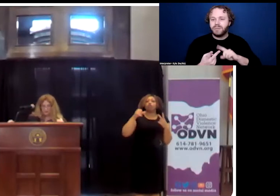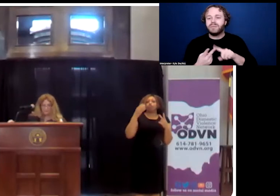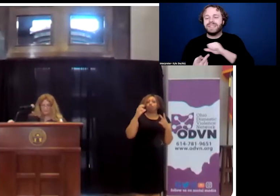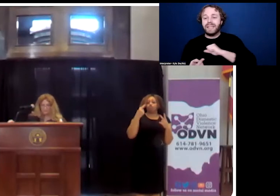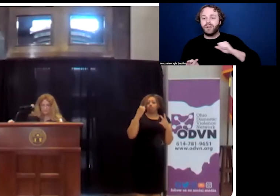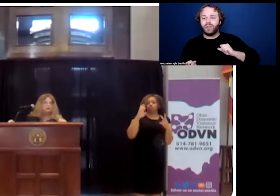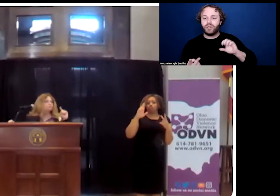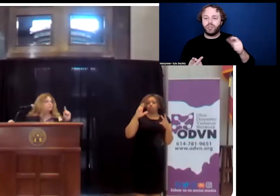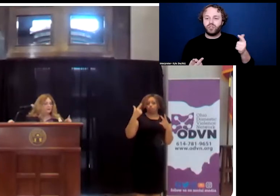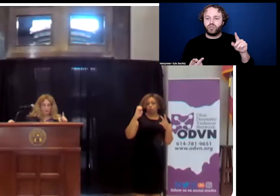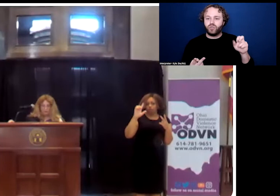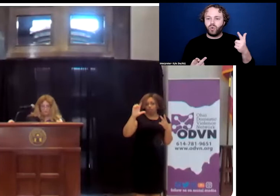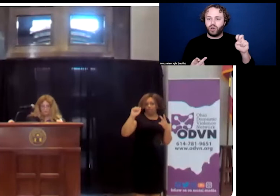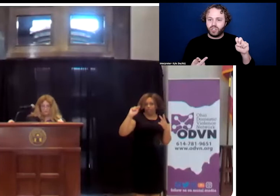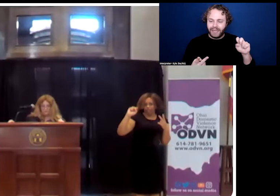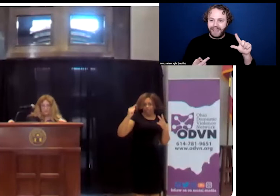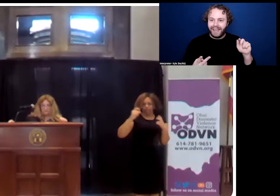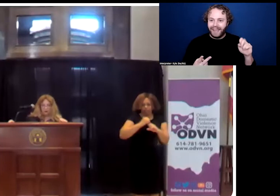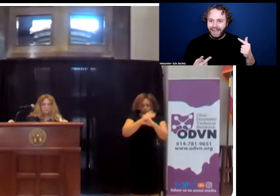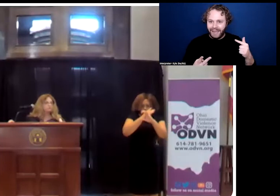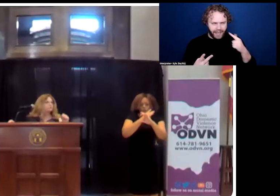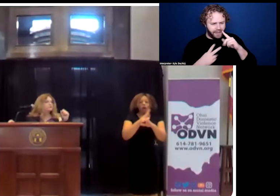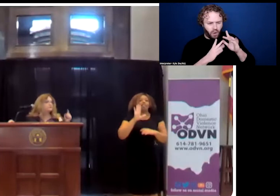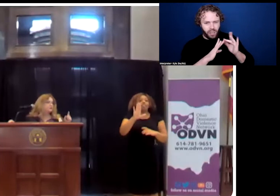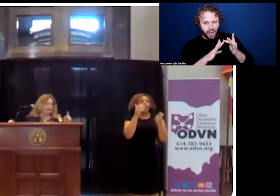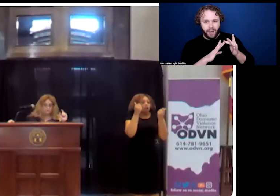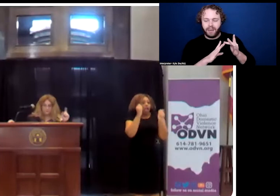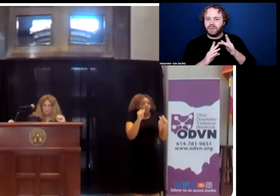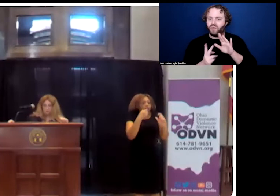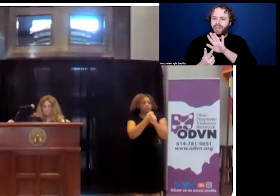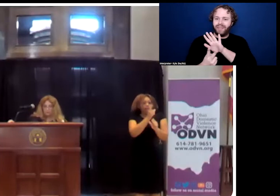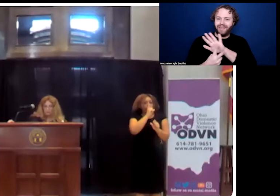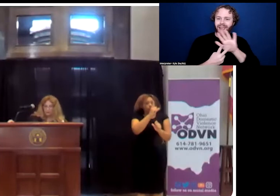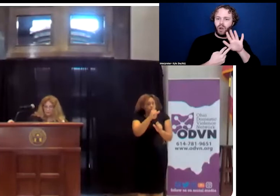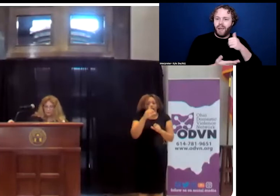I believe, for their efforts to help ensure that Dove House, our program in Butler County's